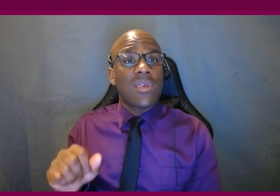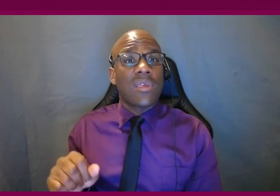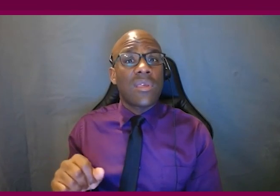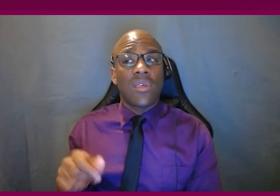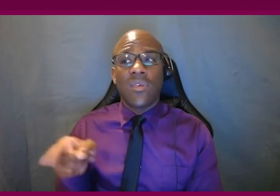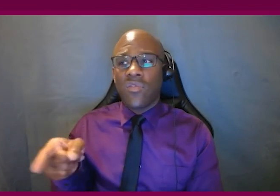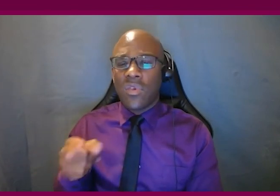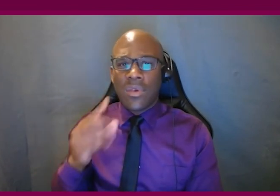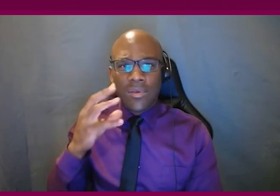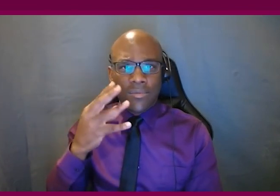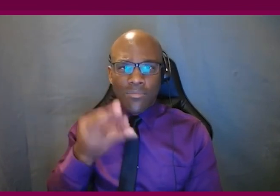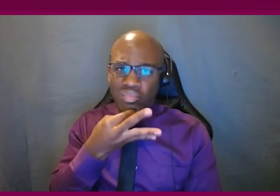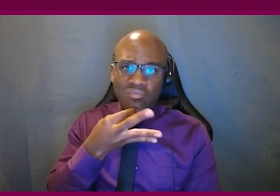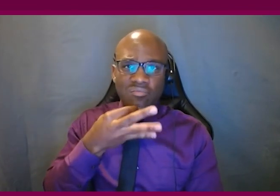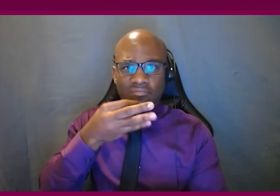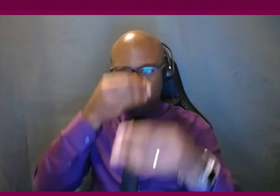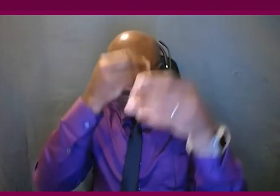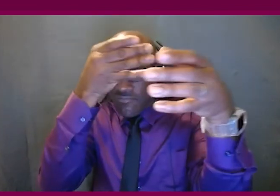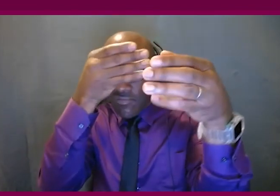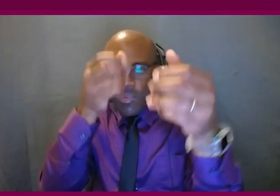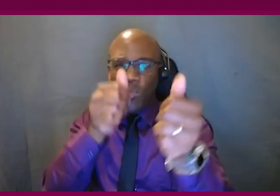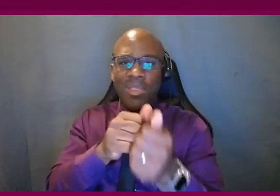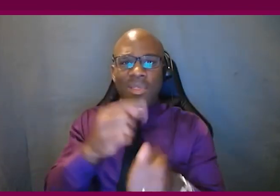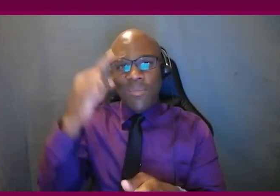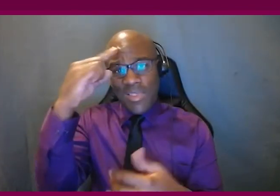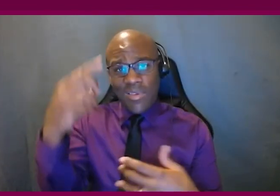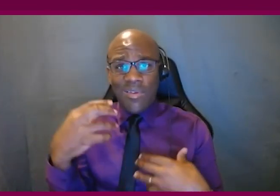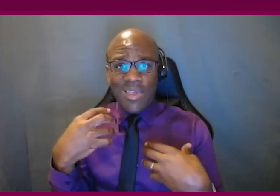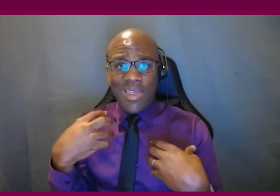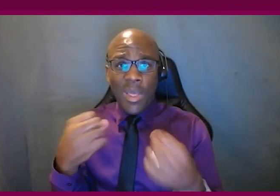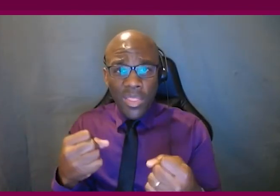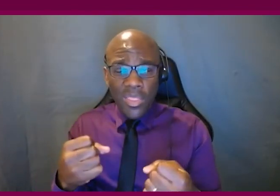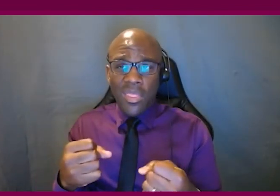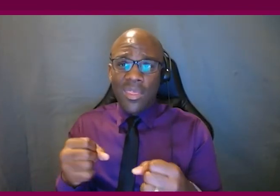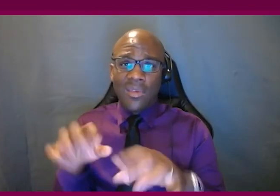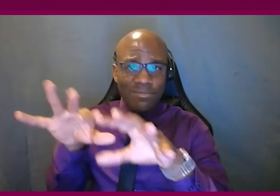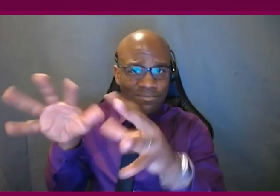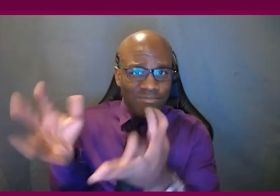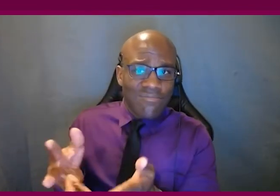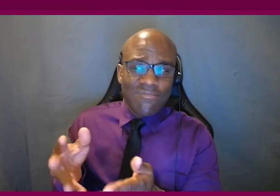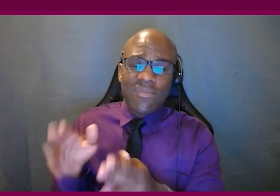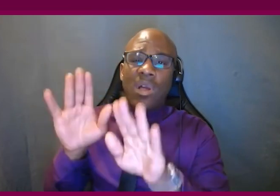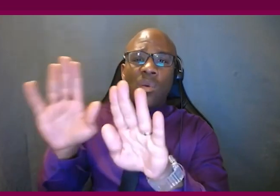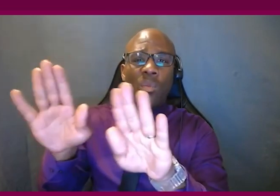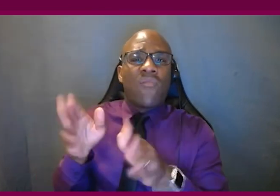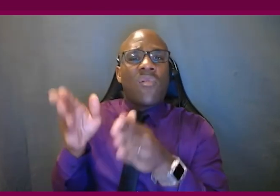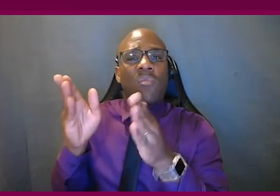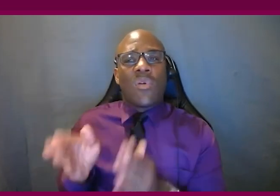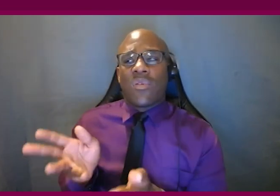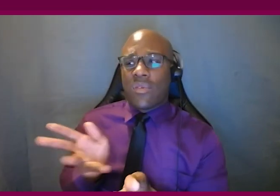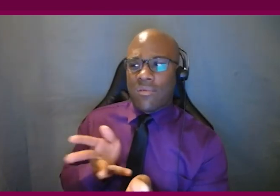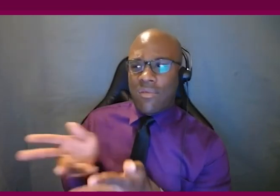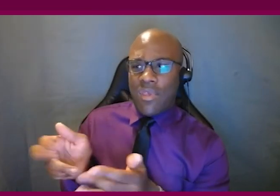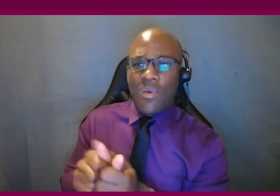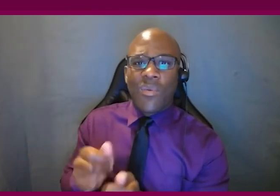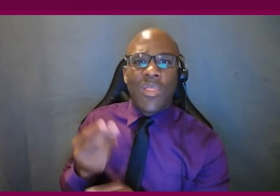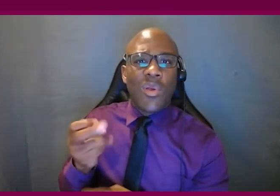Thank you to Bri for being such an awesome and brilliant person to chat with. What an amazing guest to kick off the second season of our podcast with.